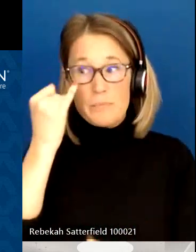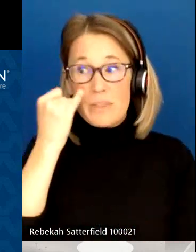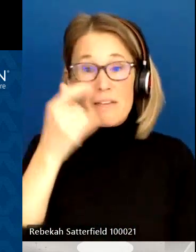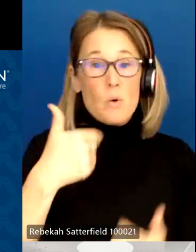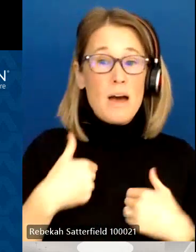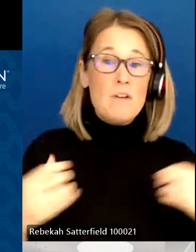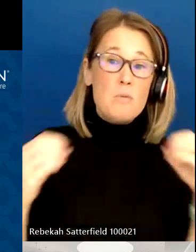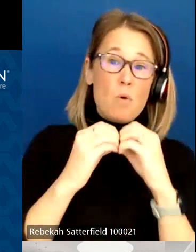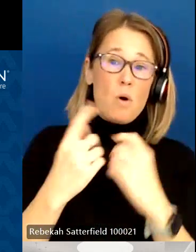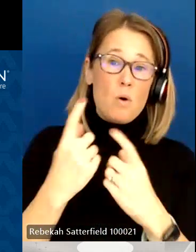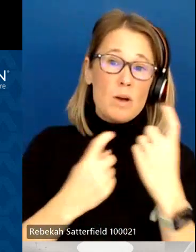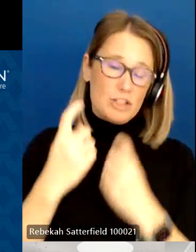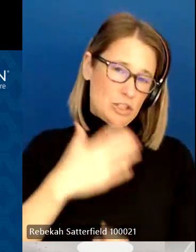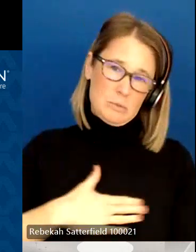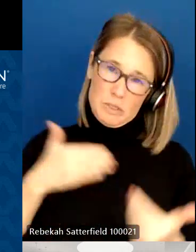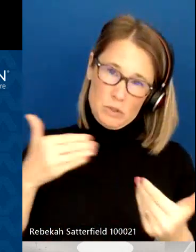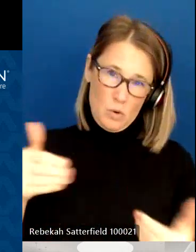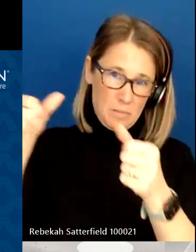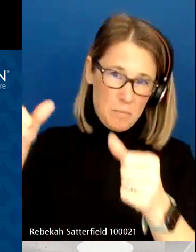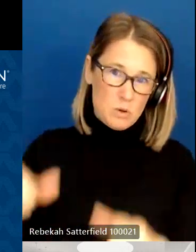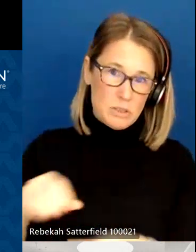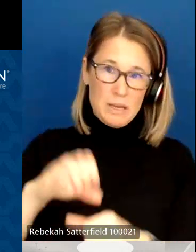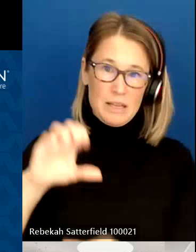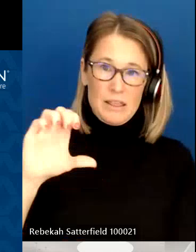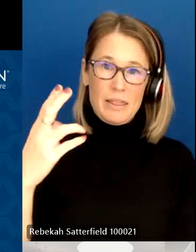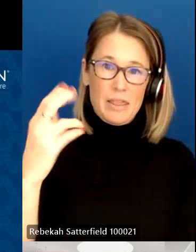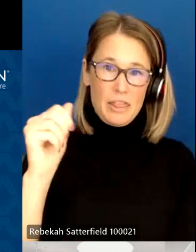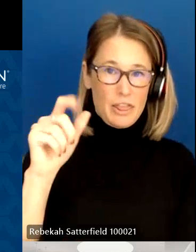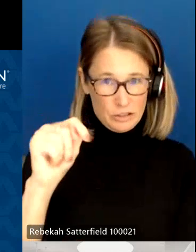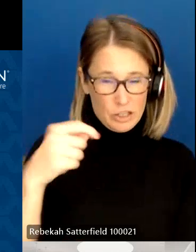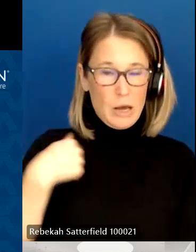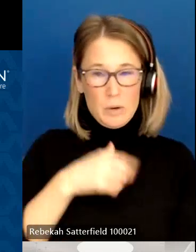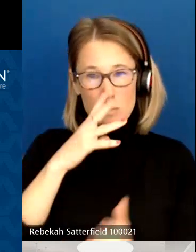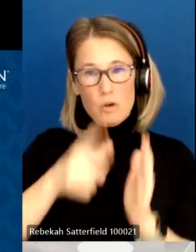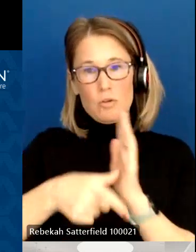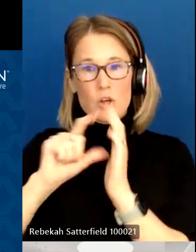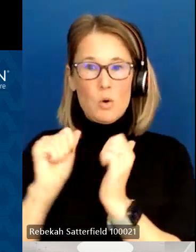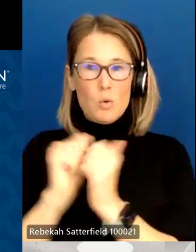uh please do post them in the chat so we can uh review them with Drew and Carla um so first up